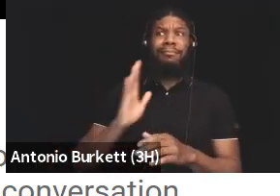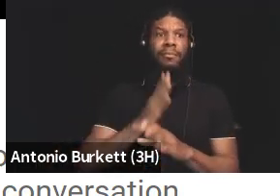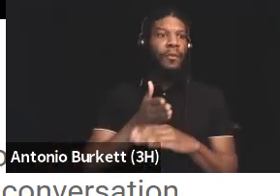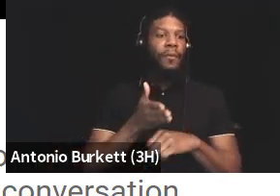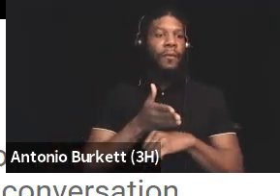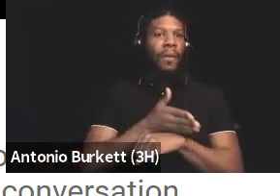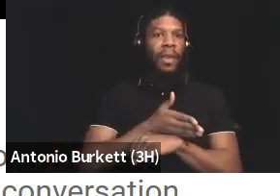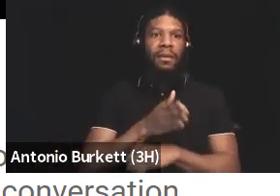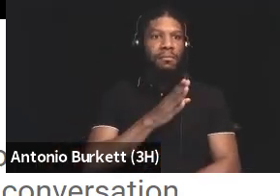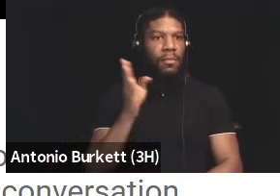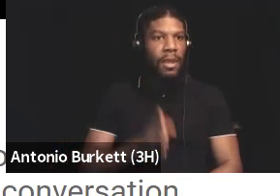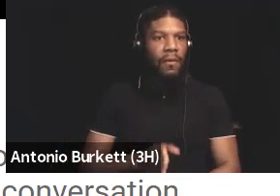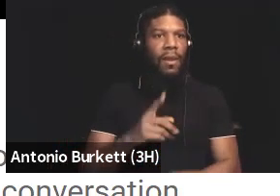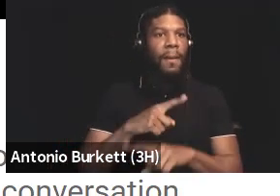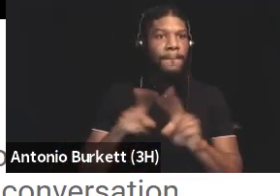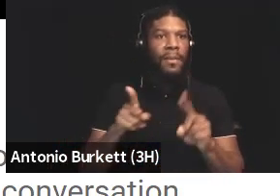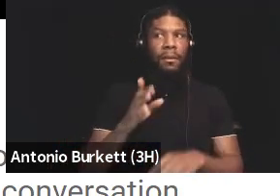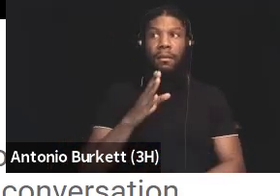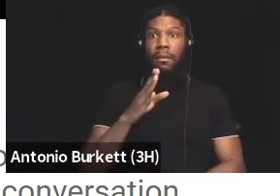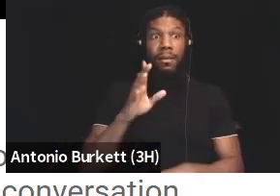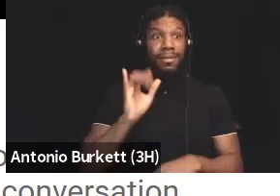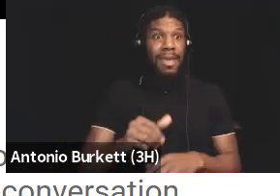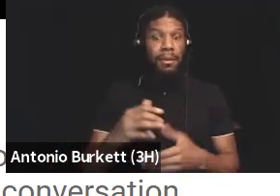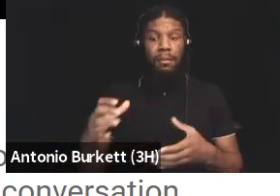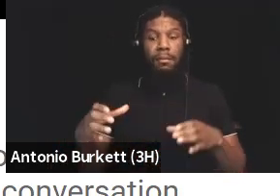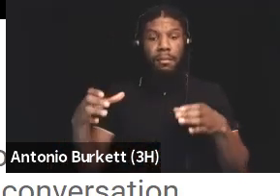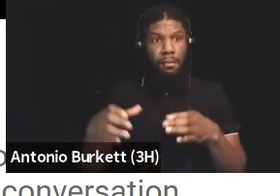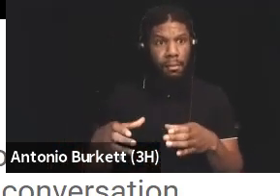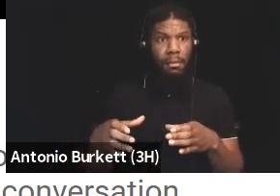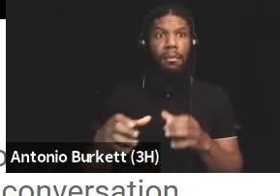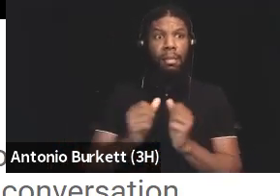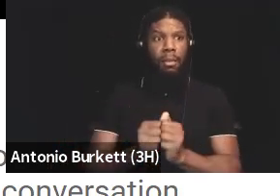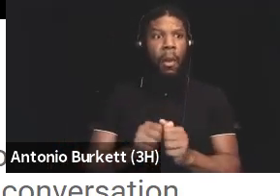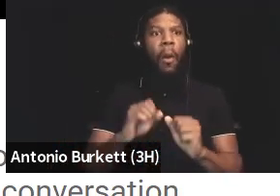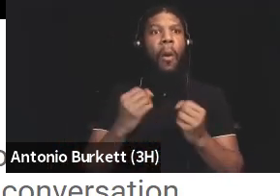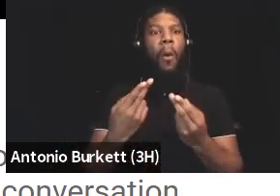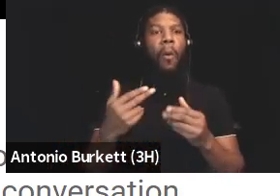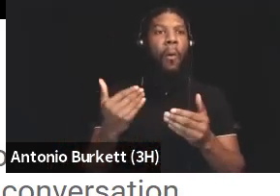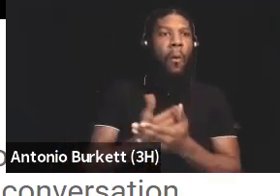different directions that I may have never anticipated either. So I really strongly encourage